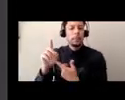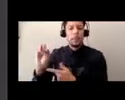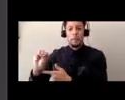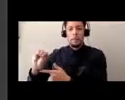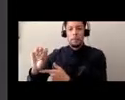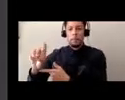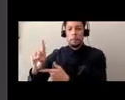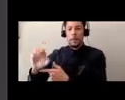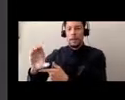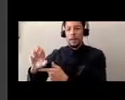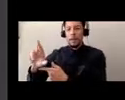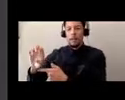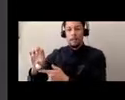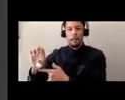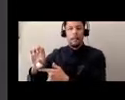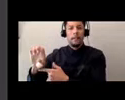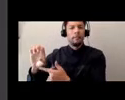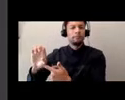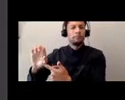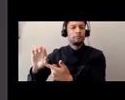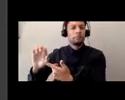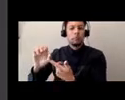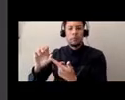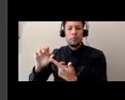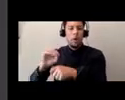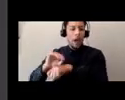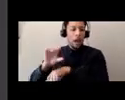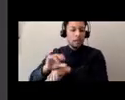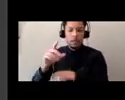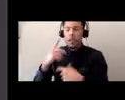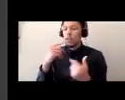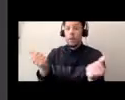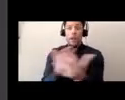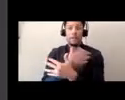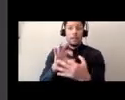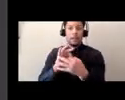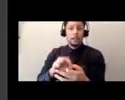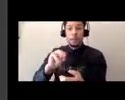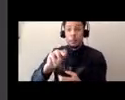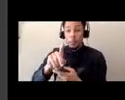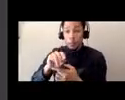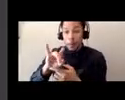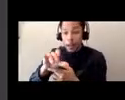And I do everything dealing with Medicare, prescription drugs, advocacy.